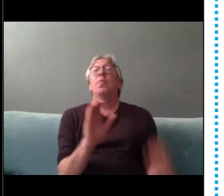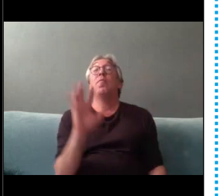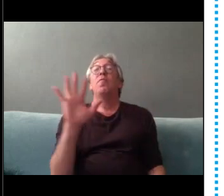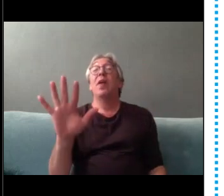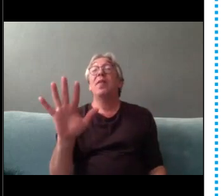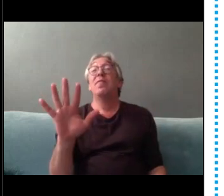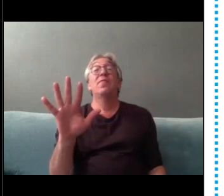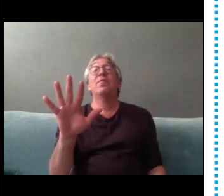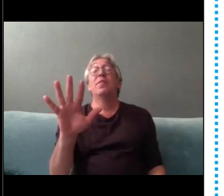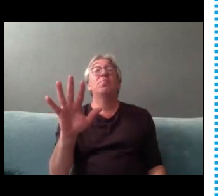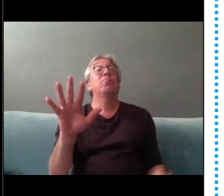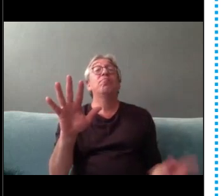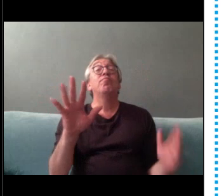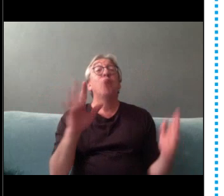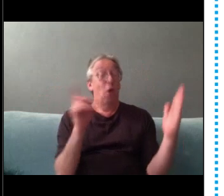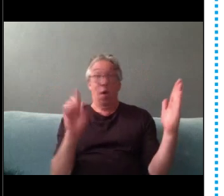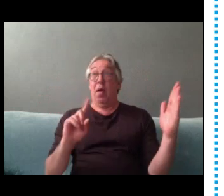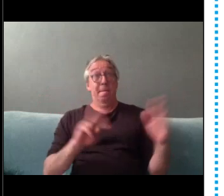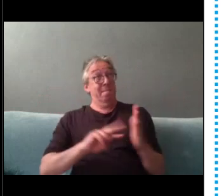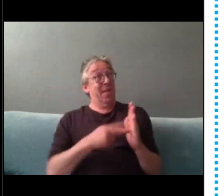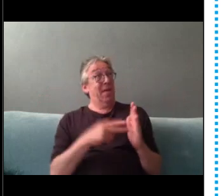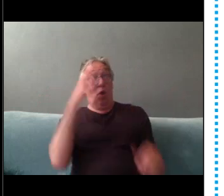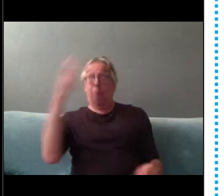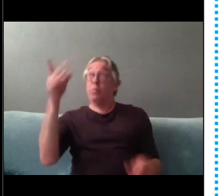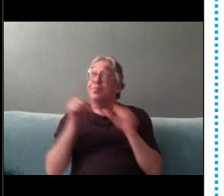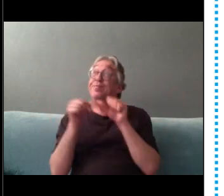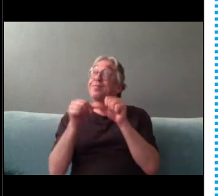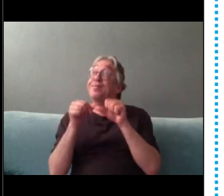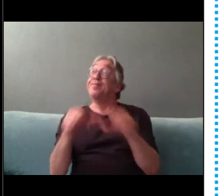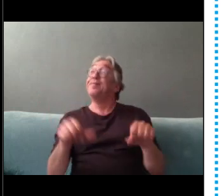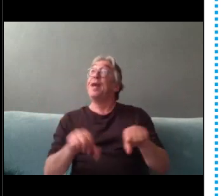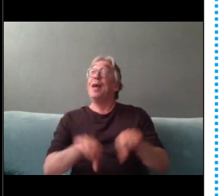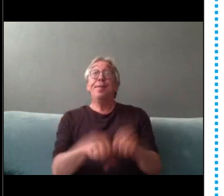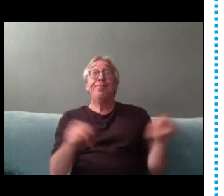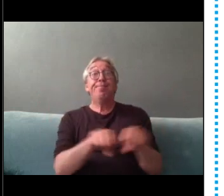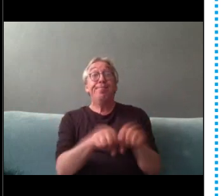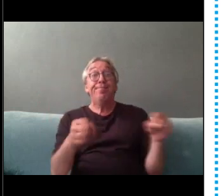this is a systematic breach and the Commission can follow-up.